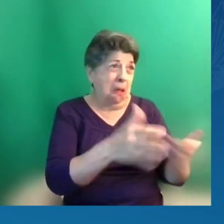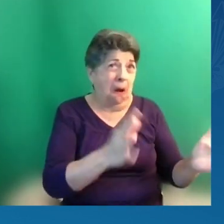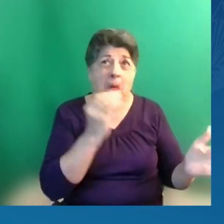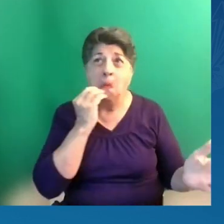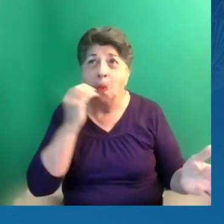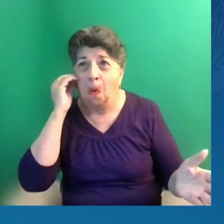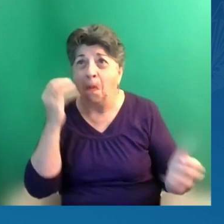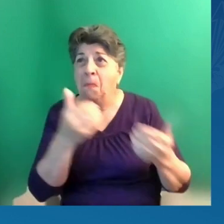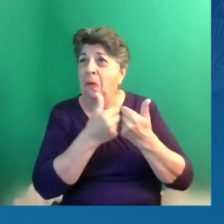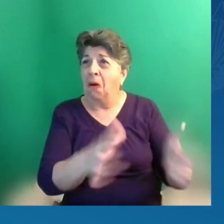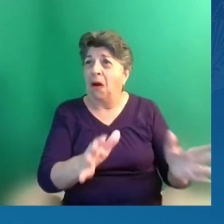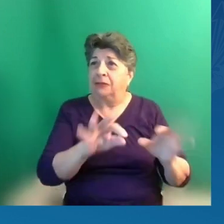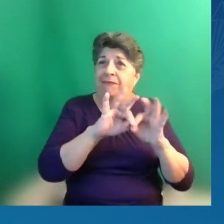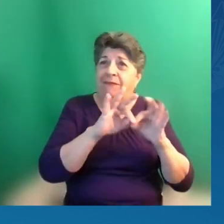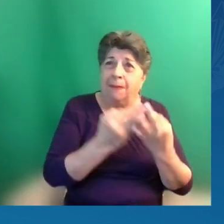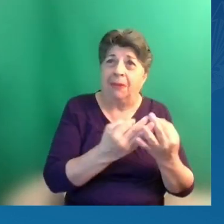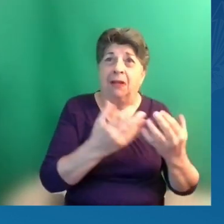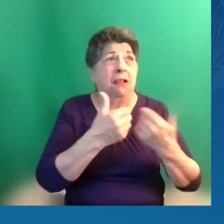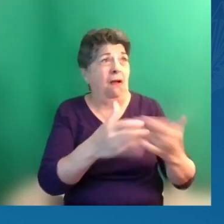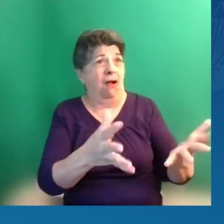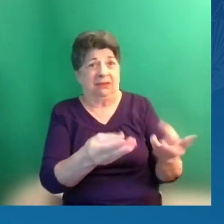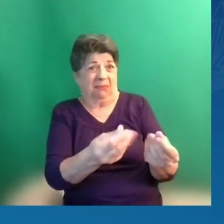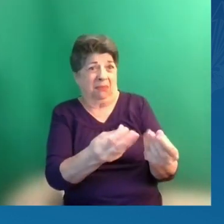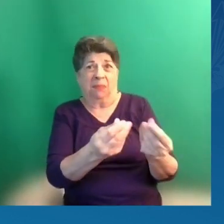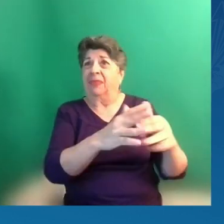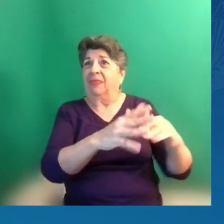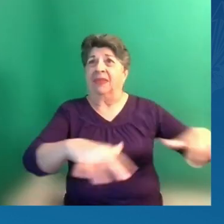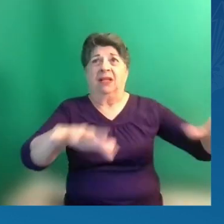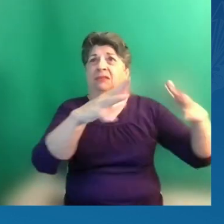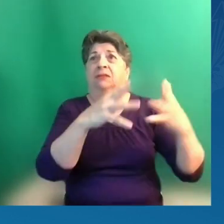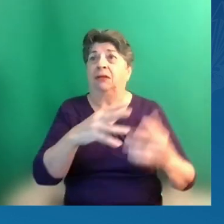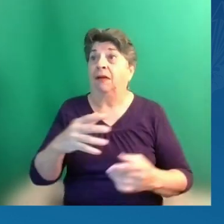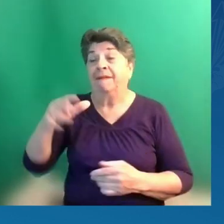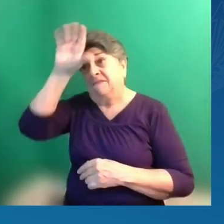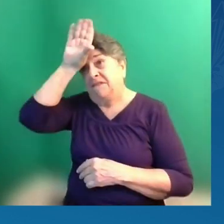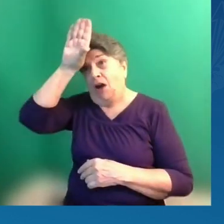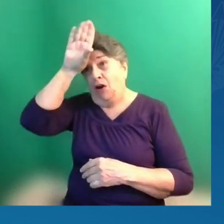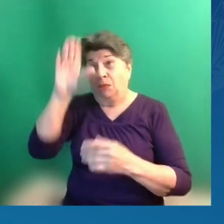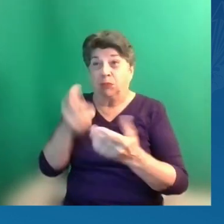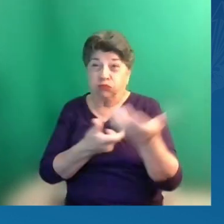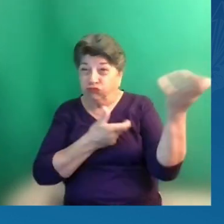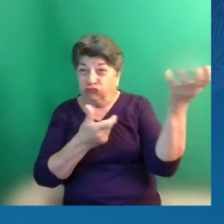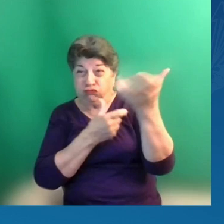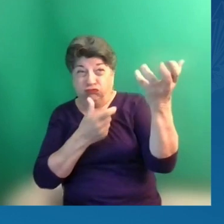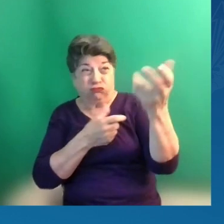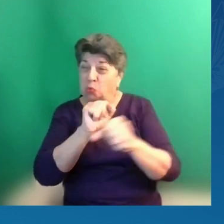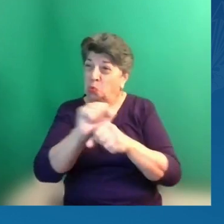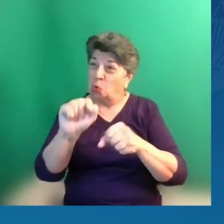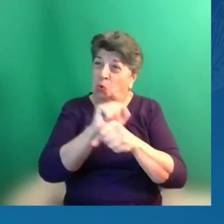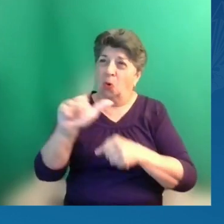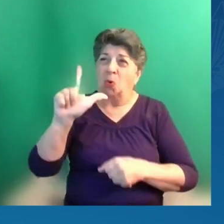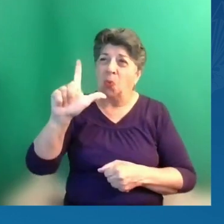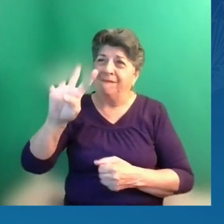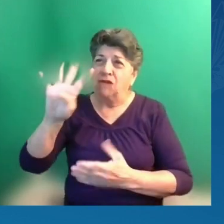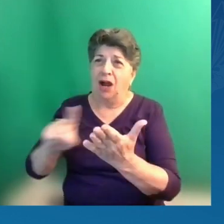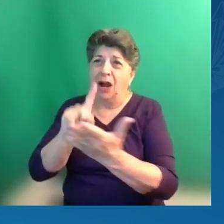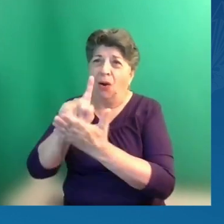My brother-in-law is a firefighter in California. And many of them who work 24-hour shifts